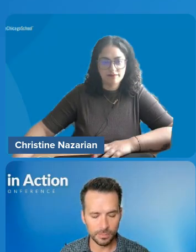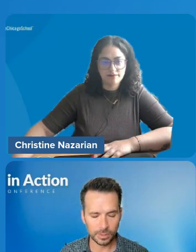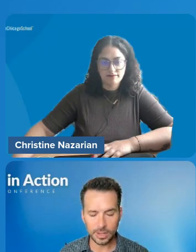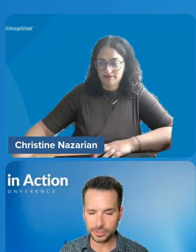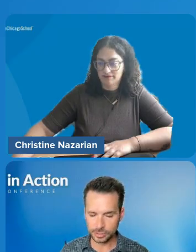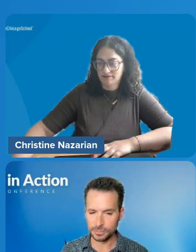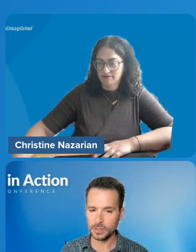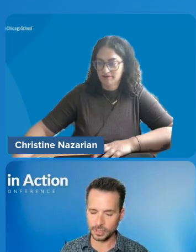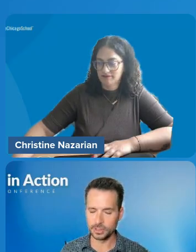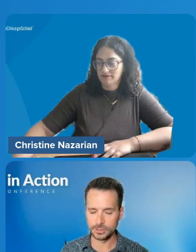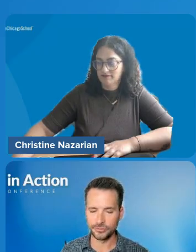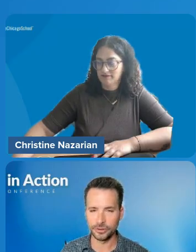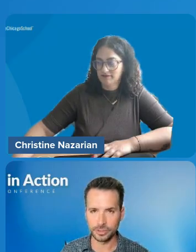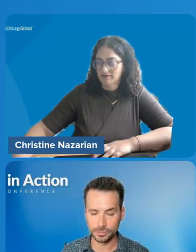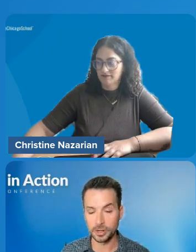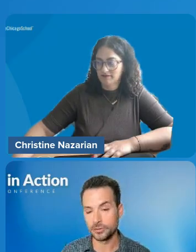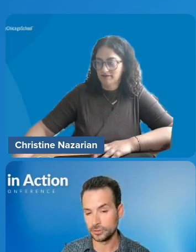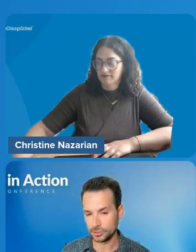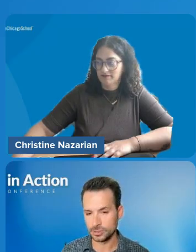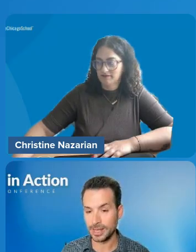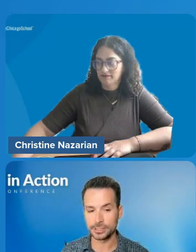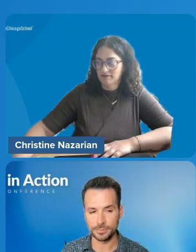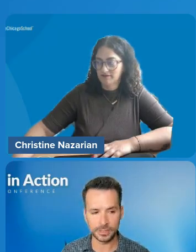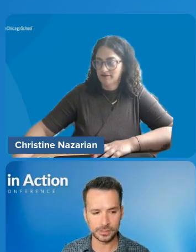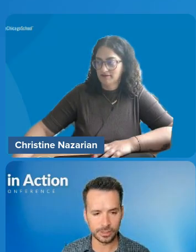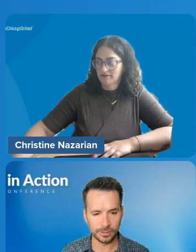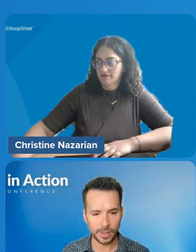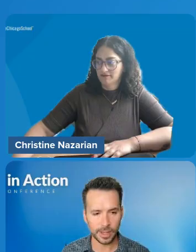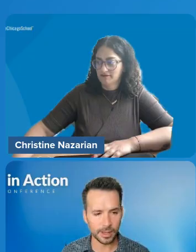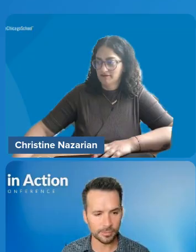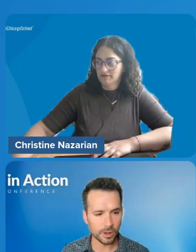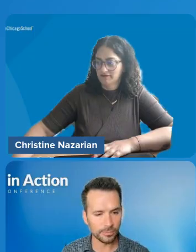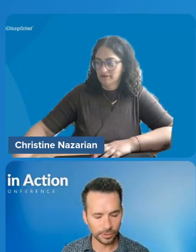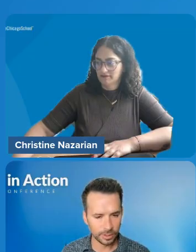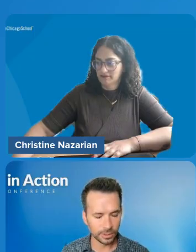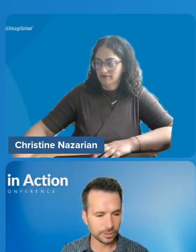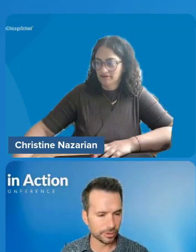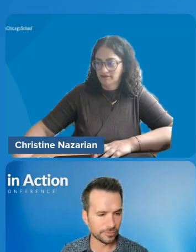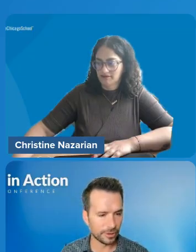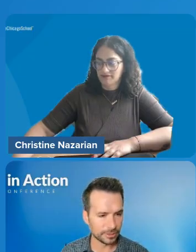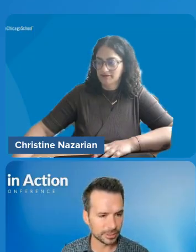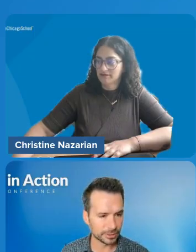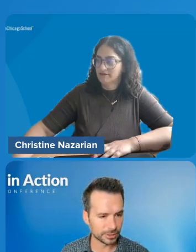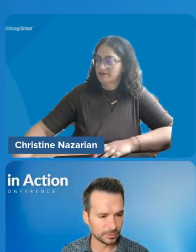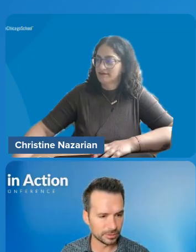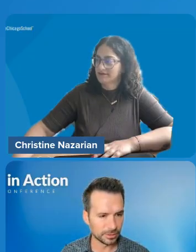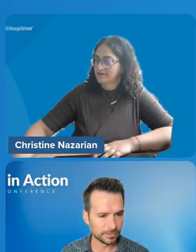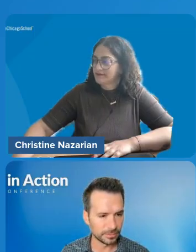allows this to be like a different experience than just a text-based um ai prompt let's go to the family session um